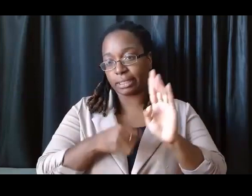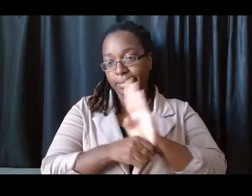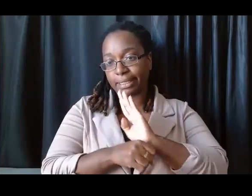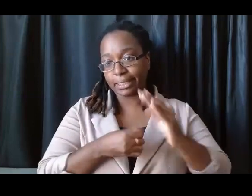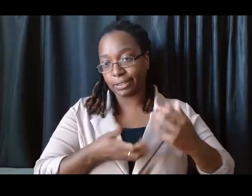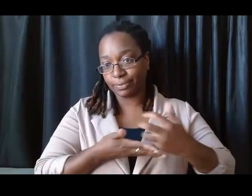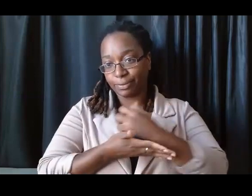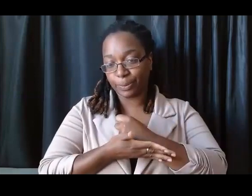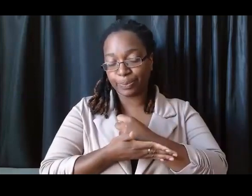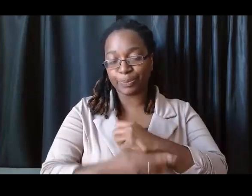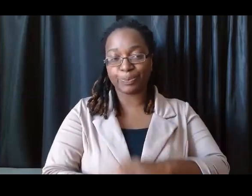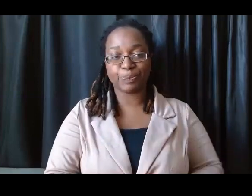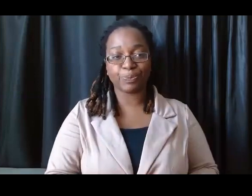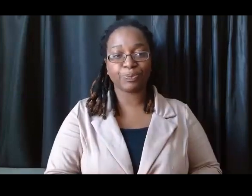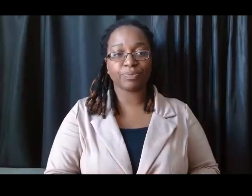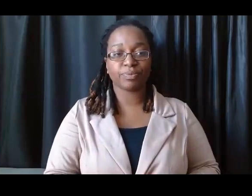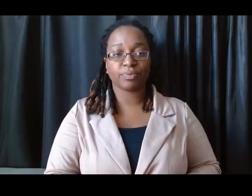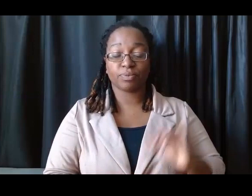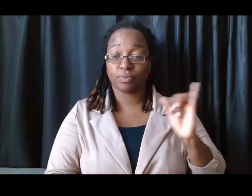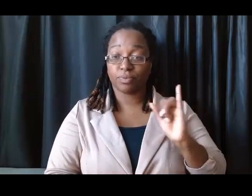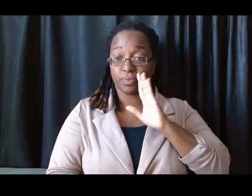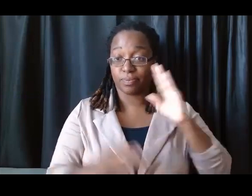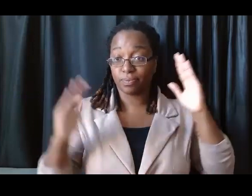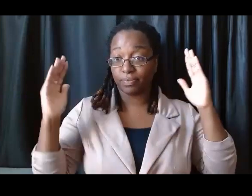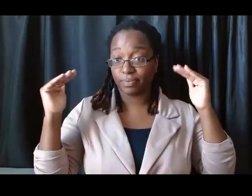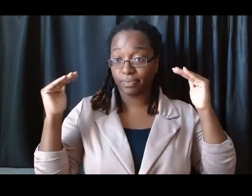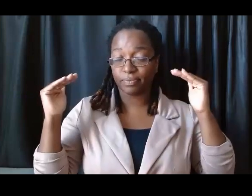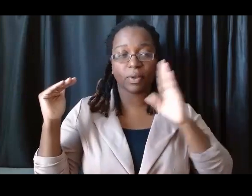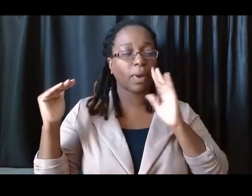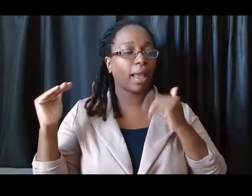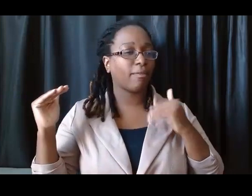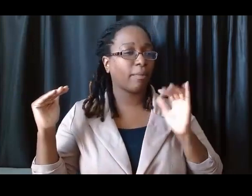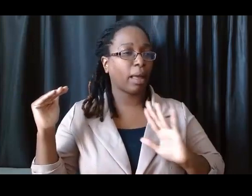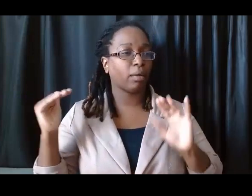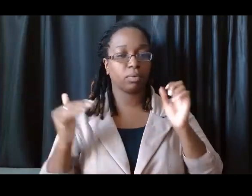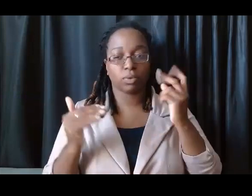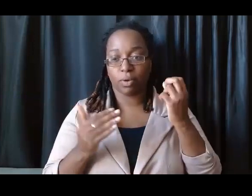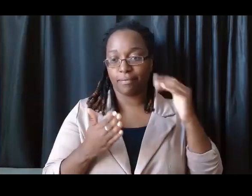And she's also expecting she's going to have about $12,000 in business expenses,